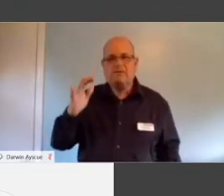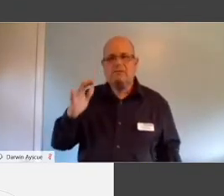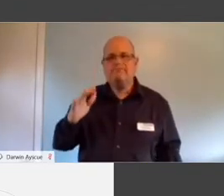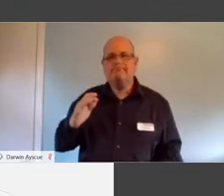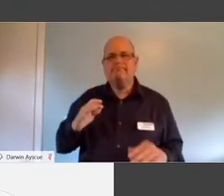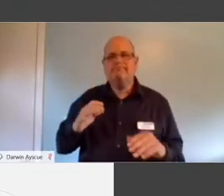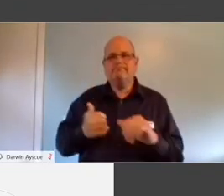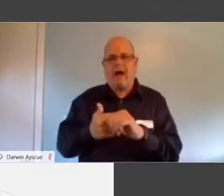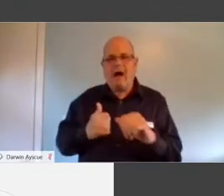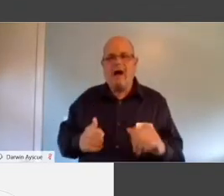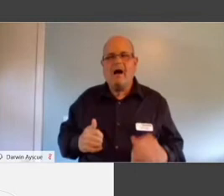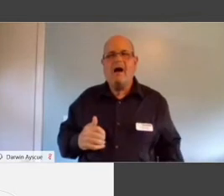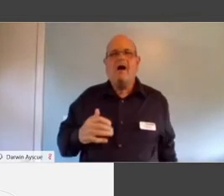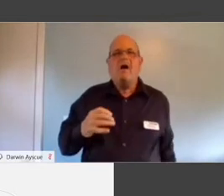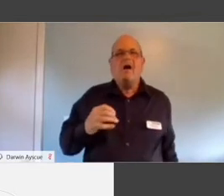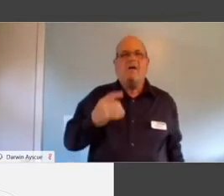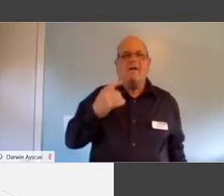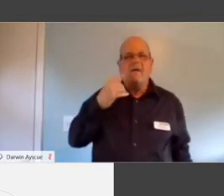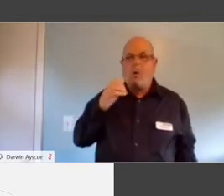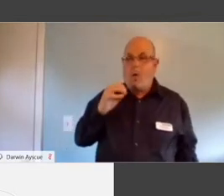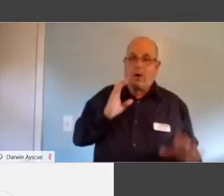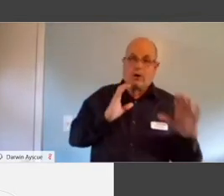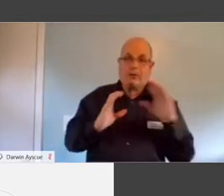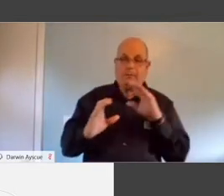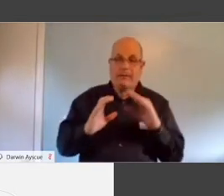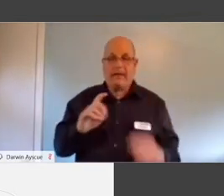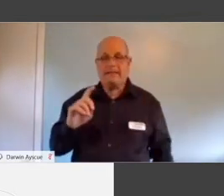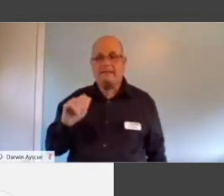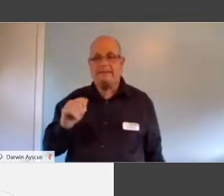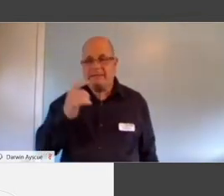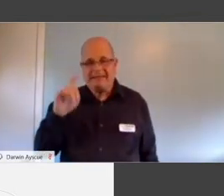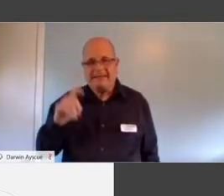or communication disabilities because they need a support person with them sometimes